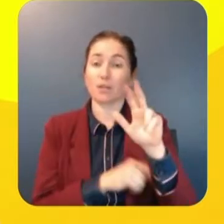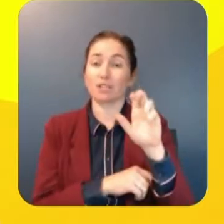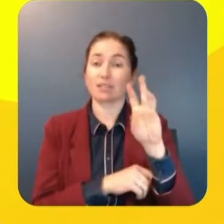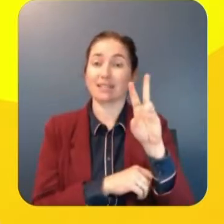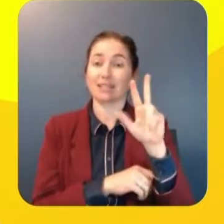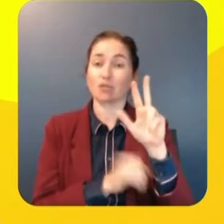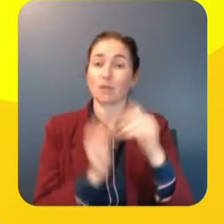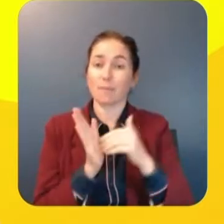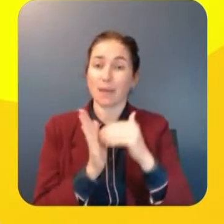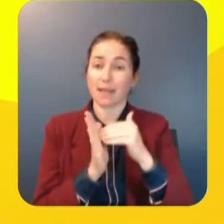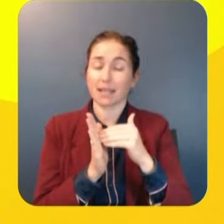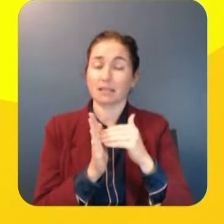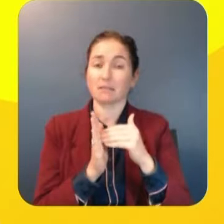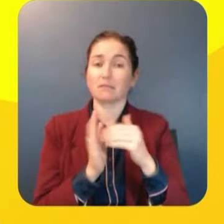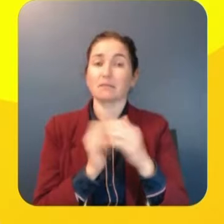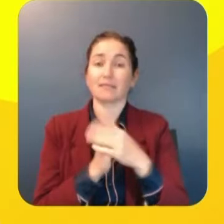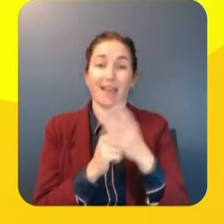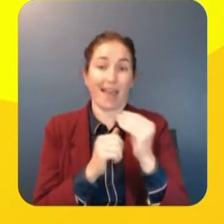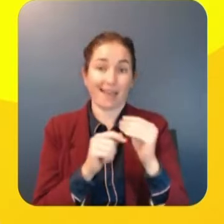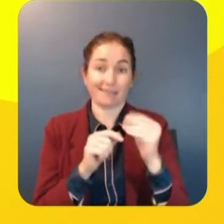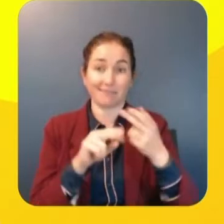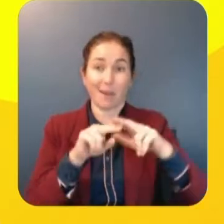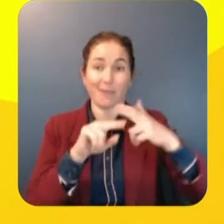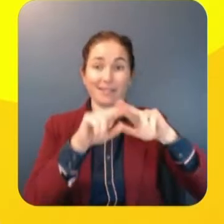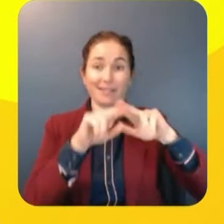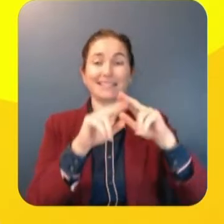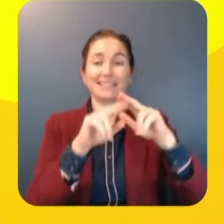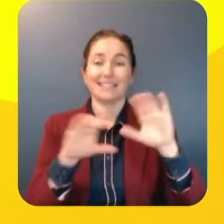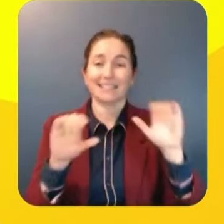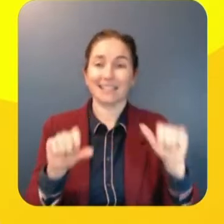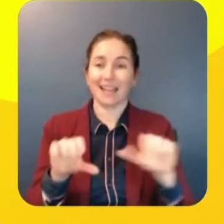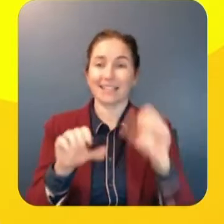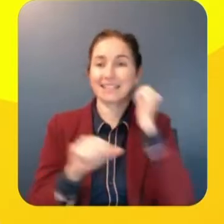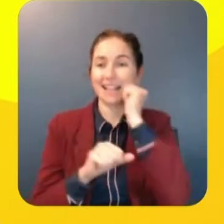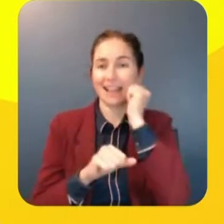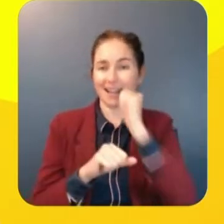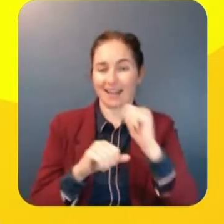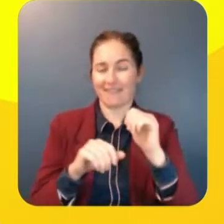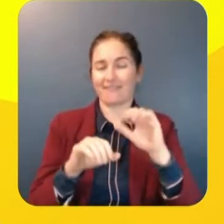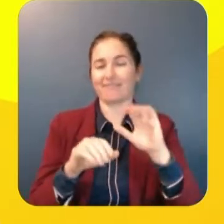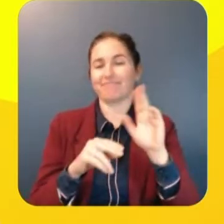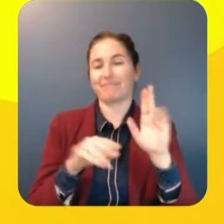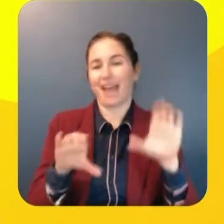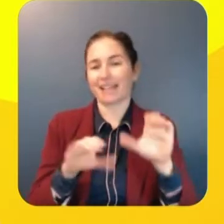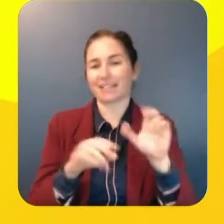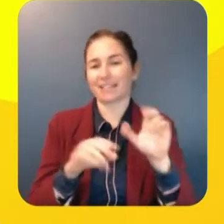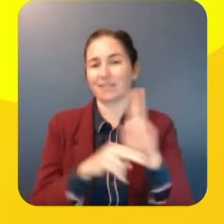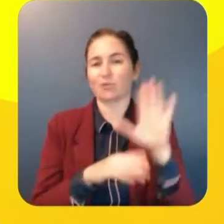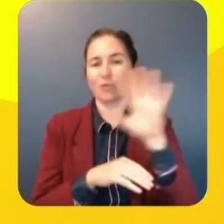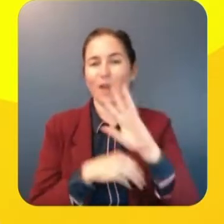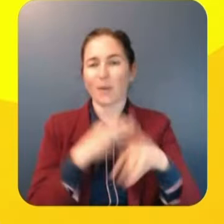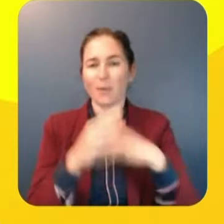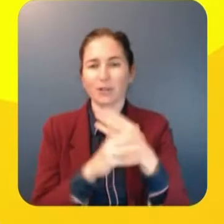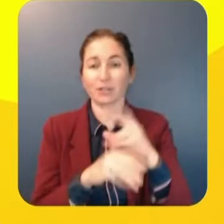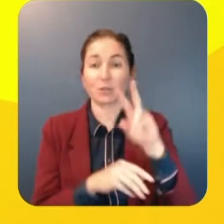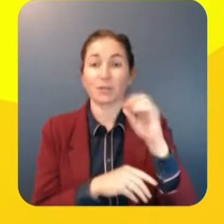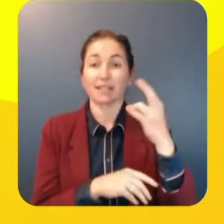and rising daily active users around the world. In 2017, Evan formed the Spiegel Family Fund,